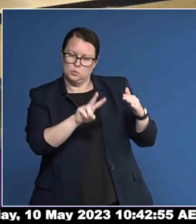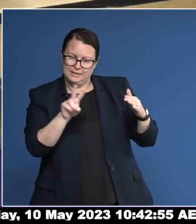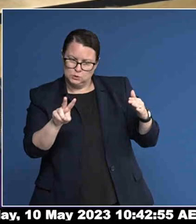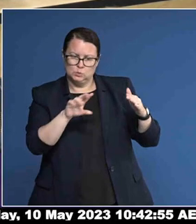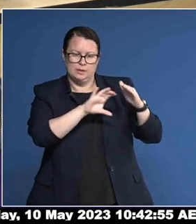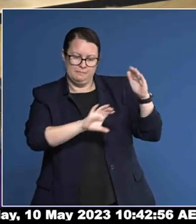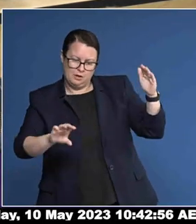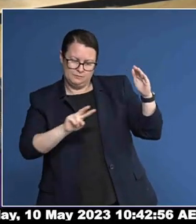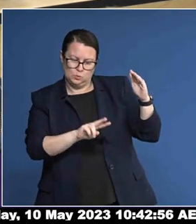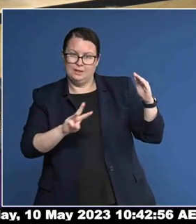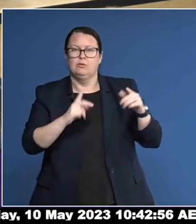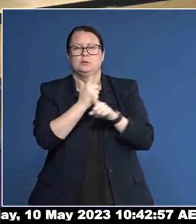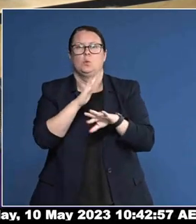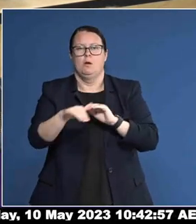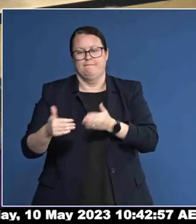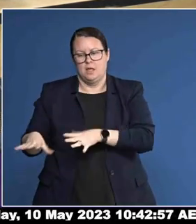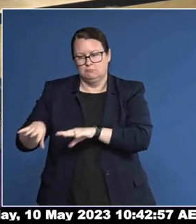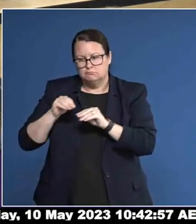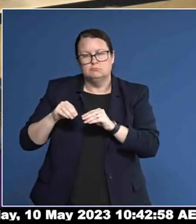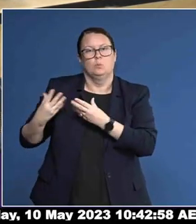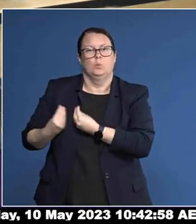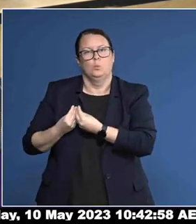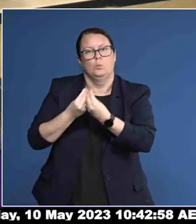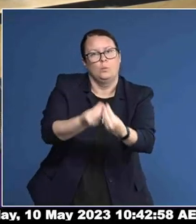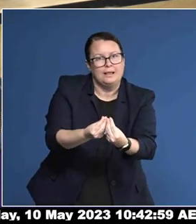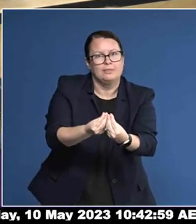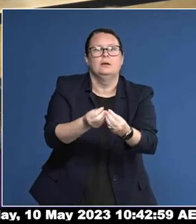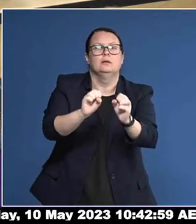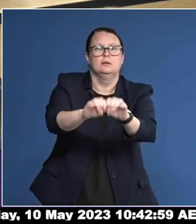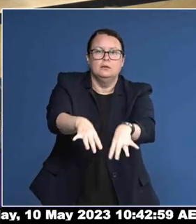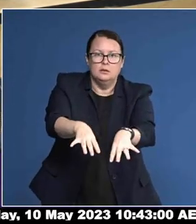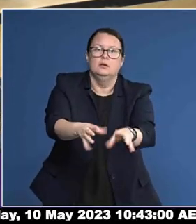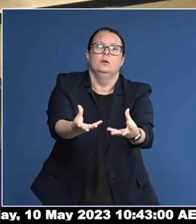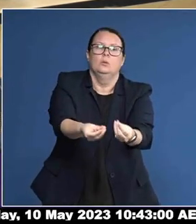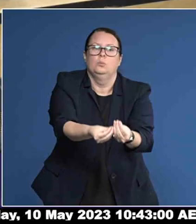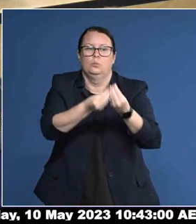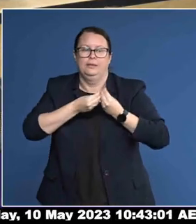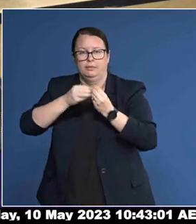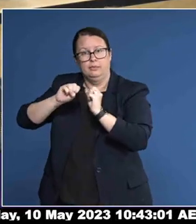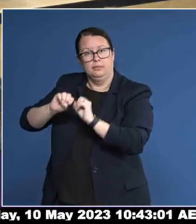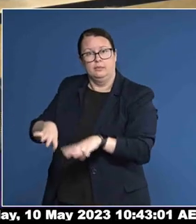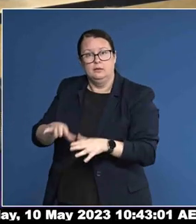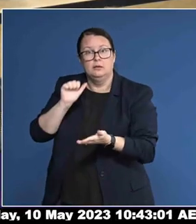Yes. MS MAHONY: And note that there was supported transport for the boys to travel to school when they were at school?